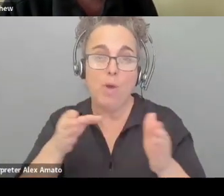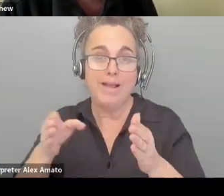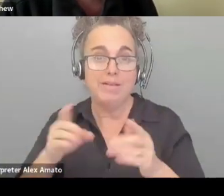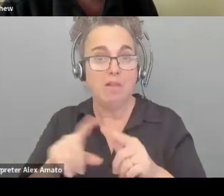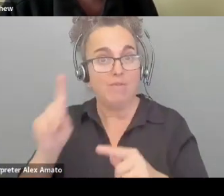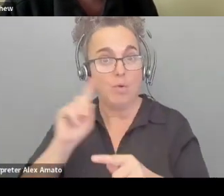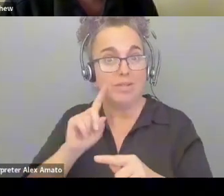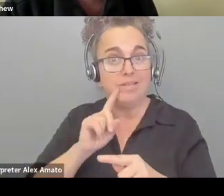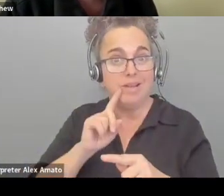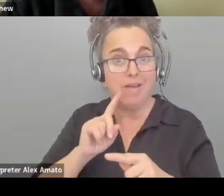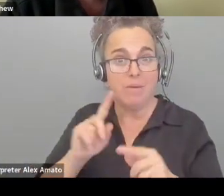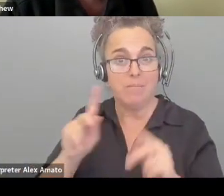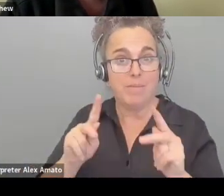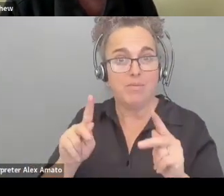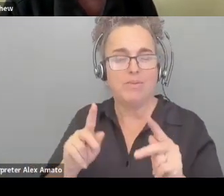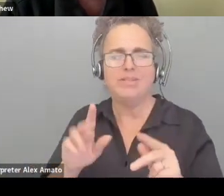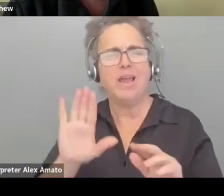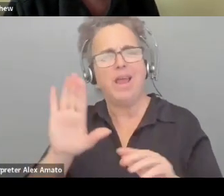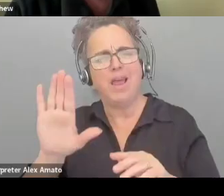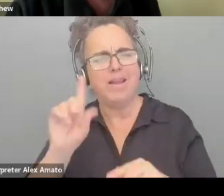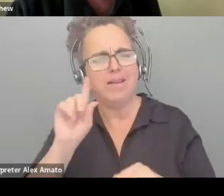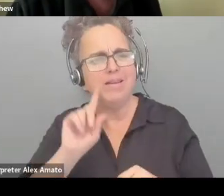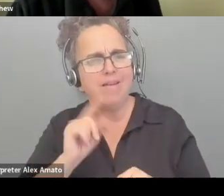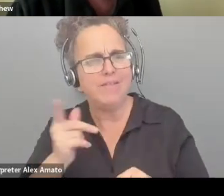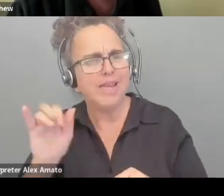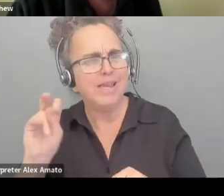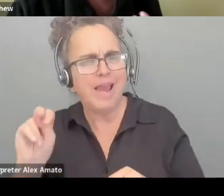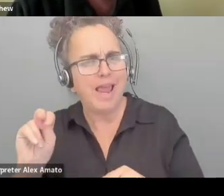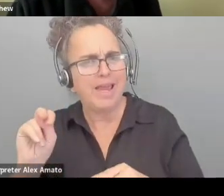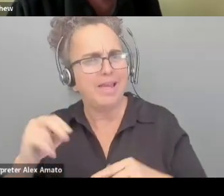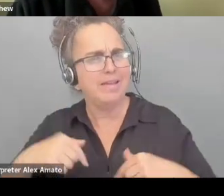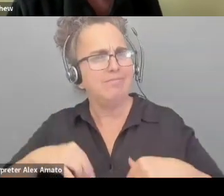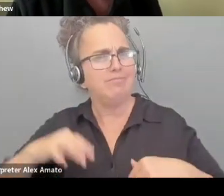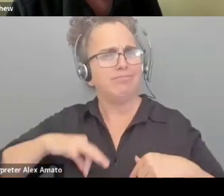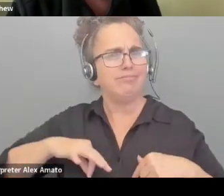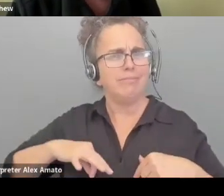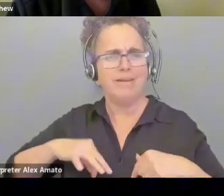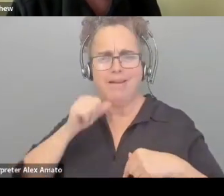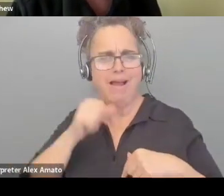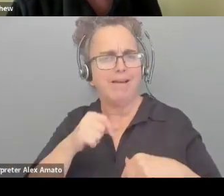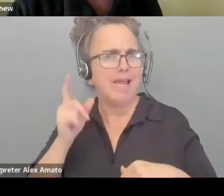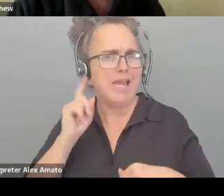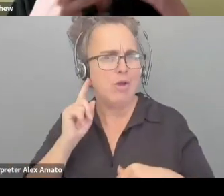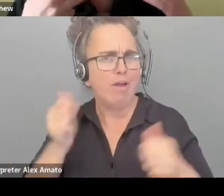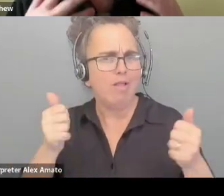gain as opposed to hearing loss. And there's a whole neurodiversity movement that sort